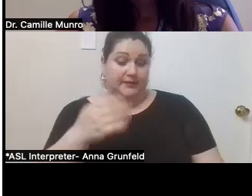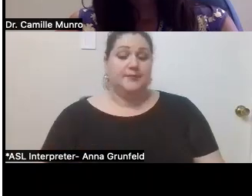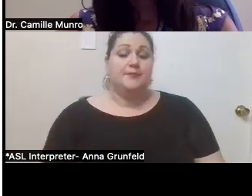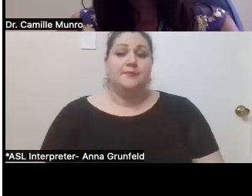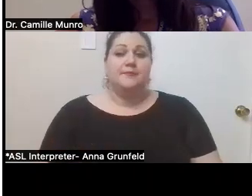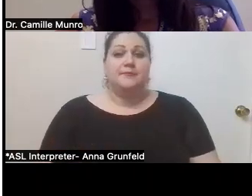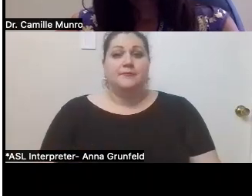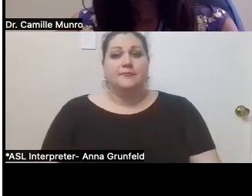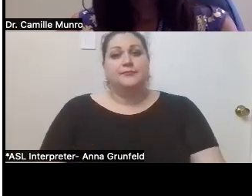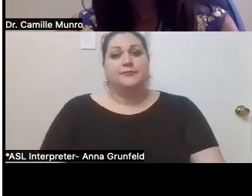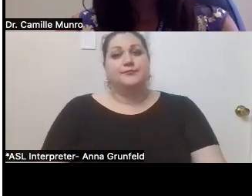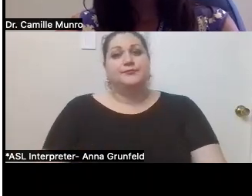So, um,